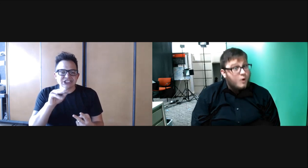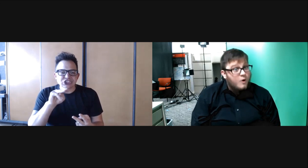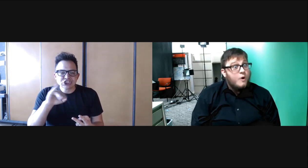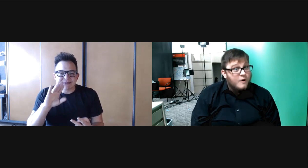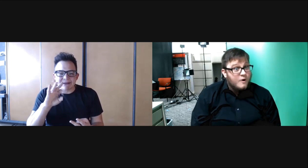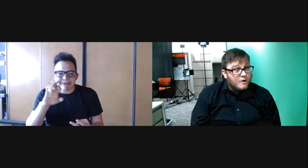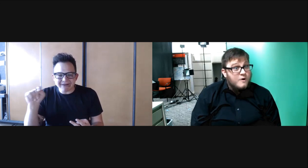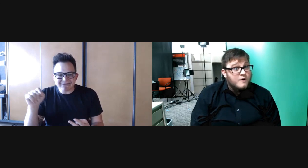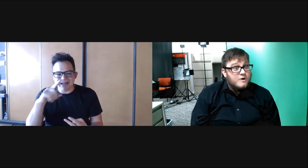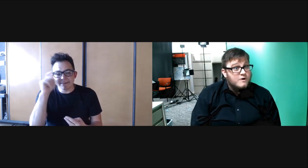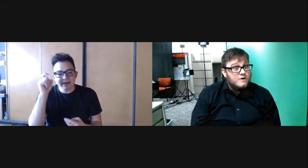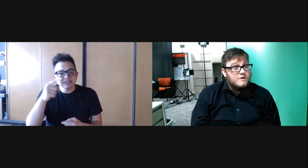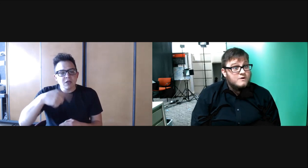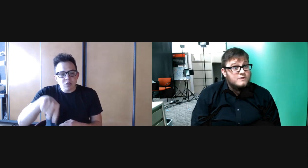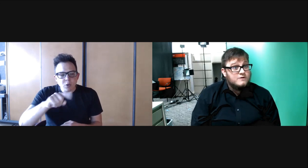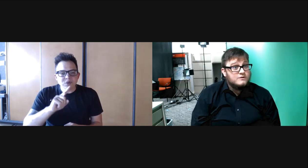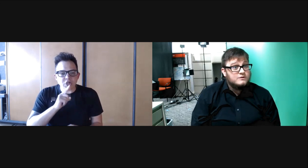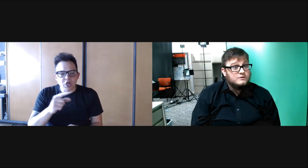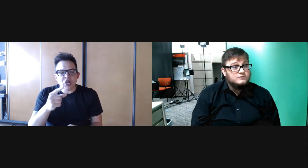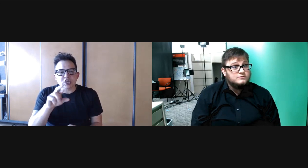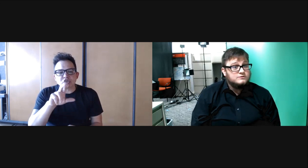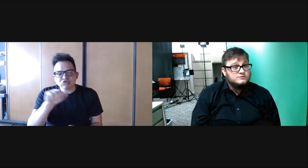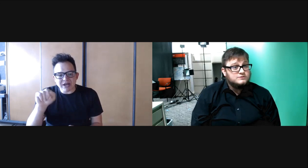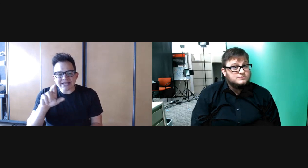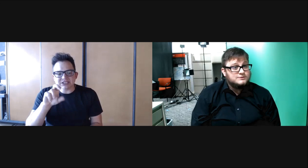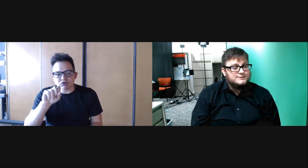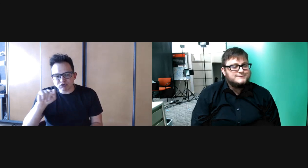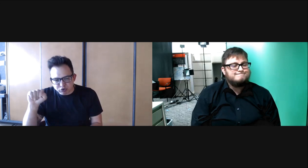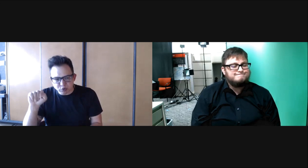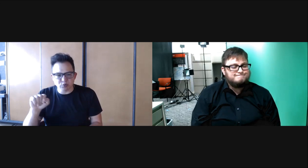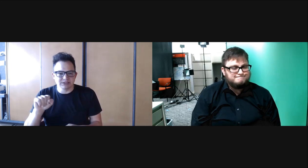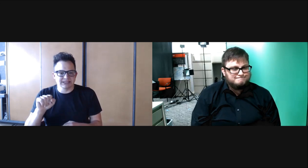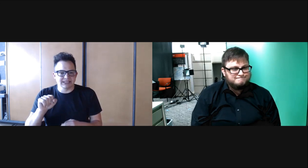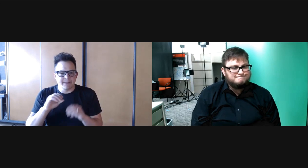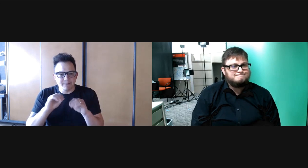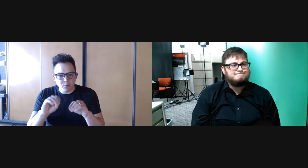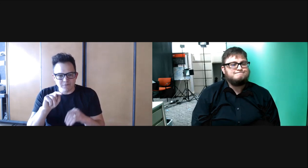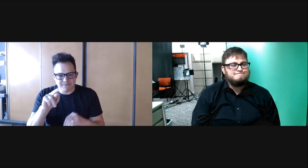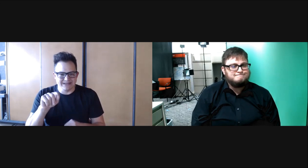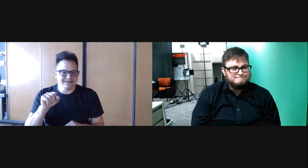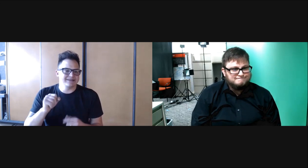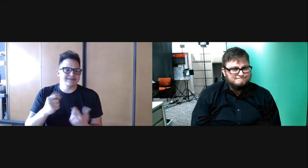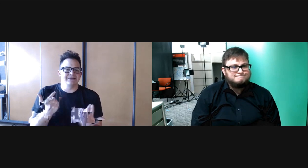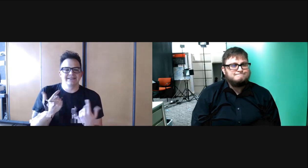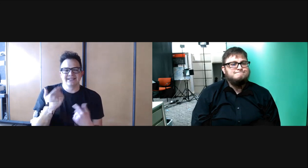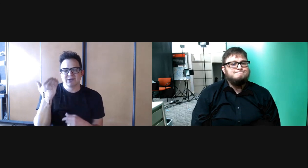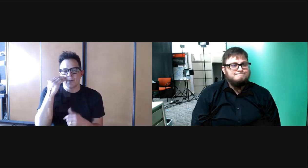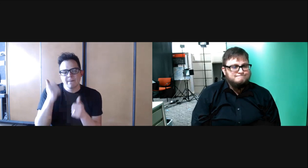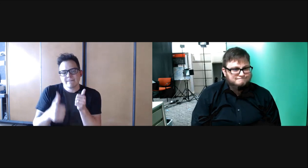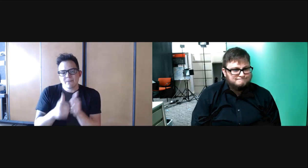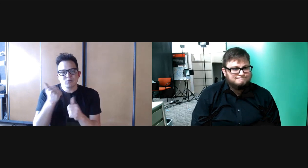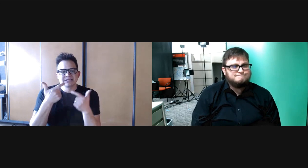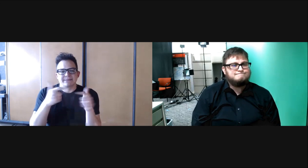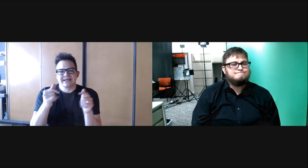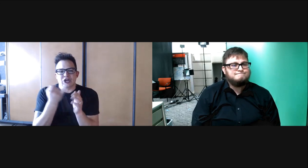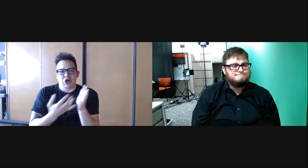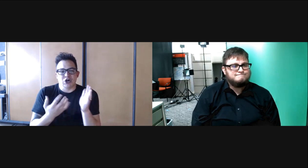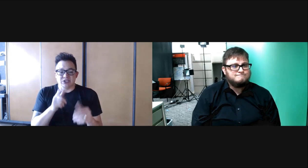Jimmy Buffett because they were part of the grassroots movement. Most of the big artists